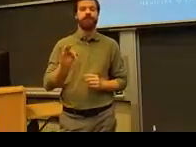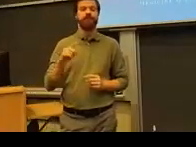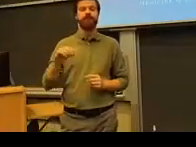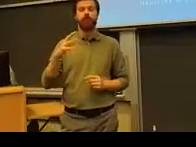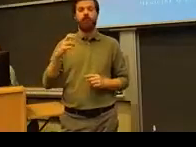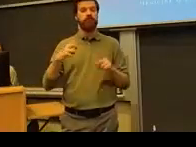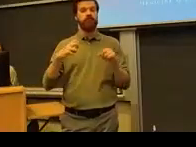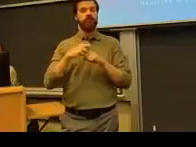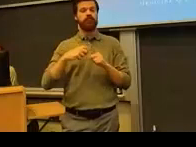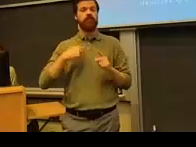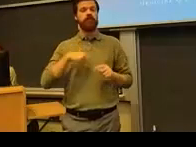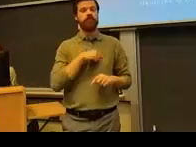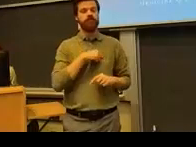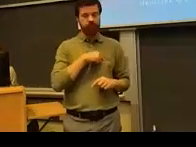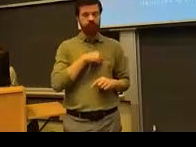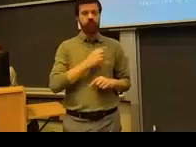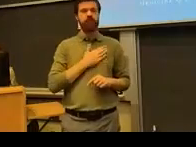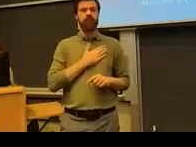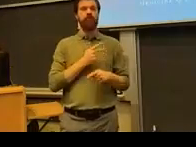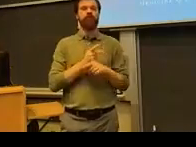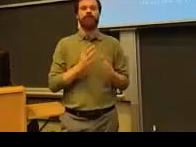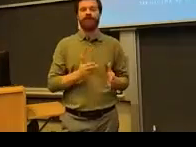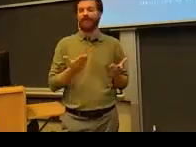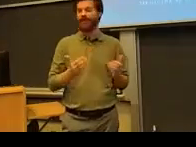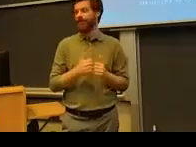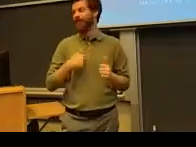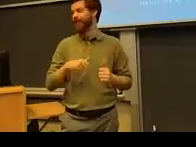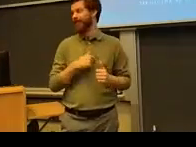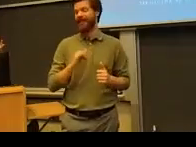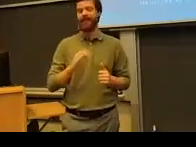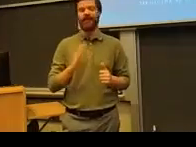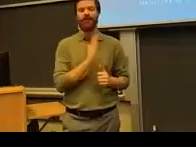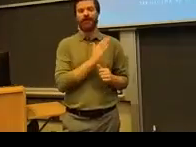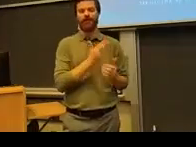us um my supervisor is here with us so that's her main information and then mine is at the